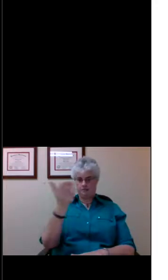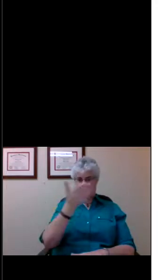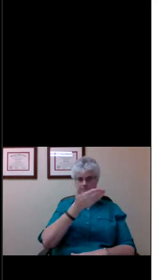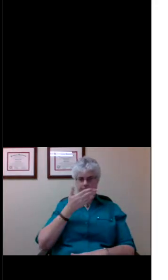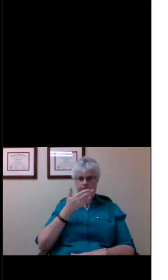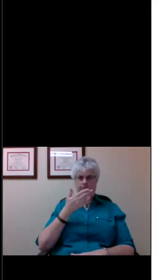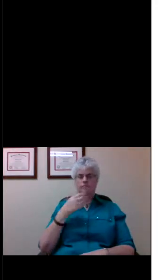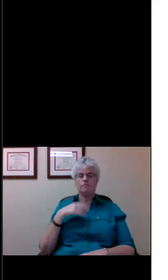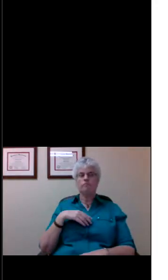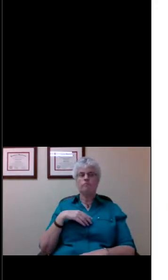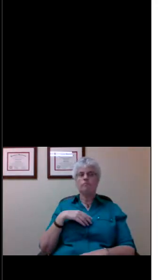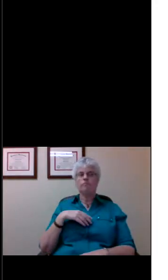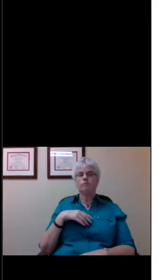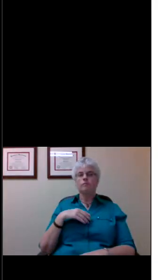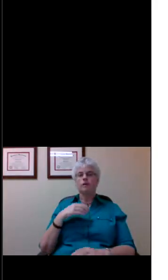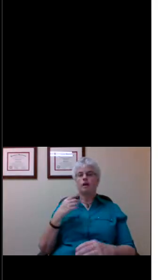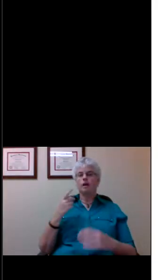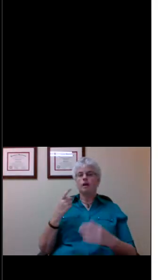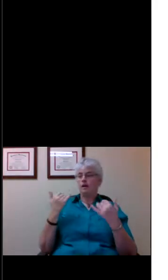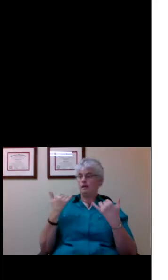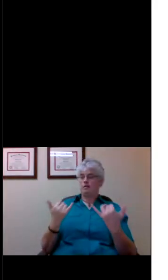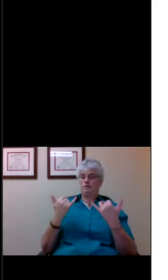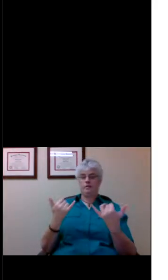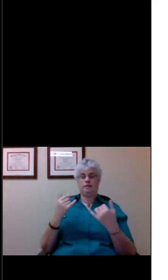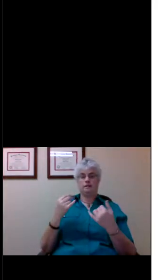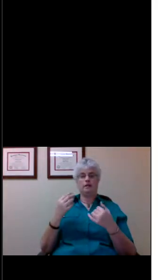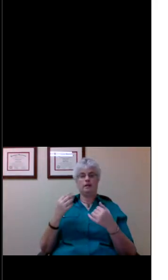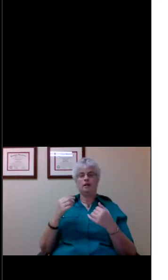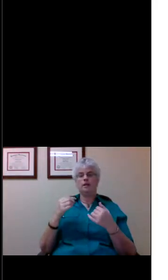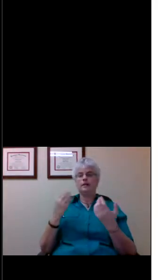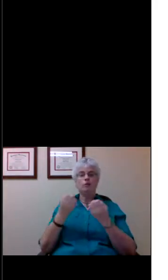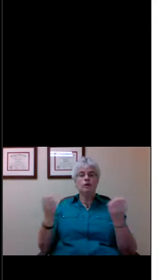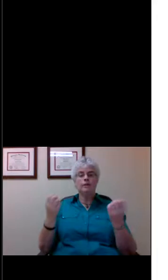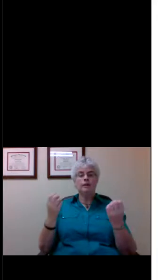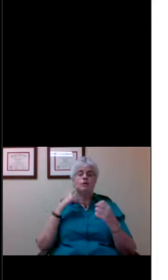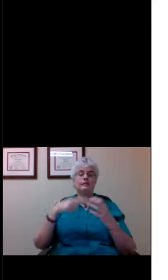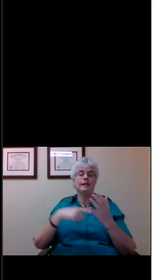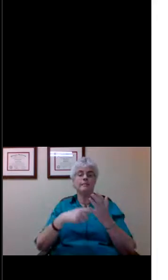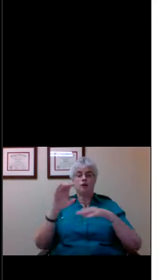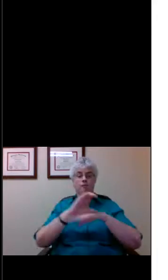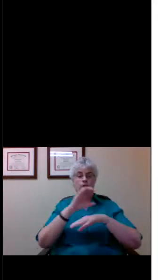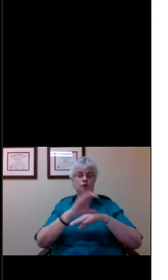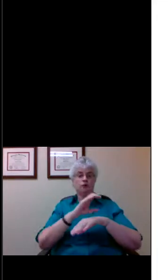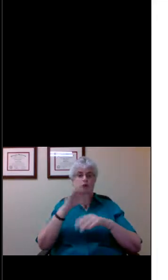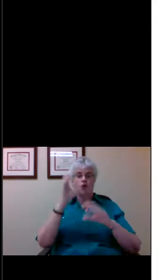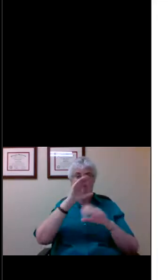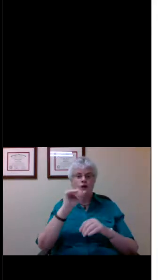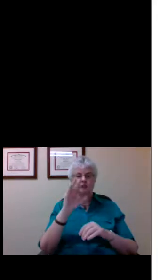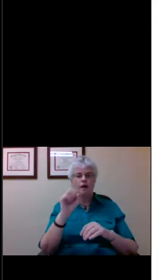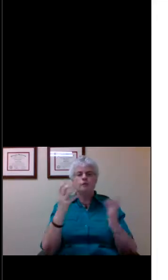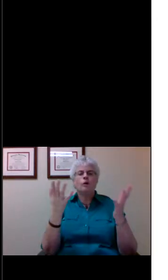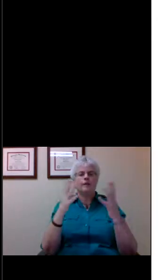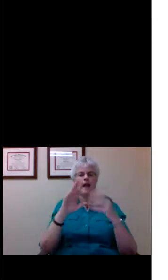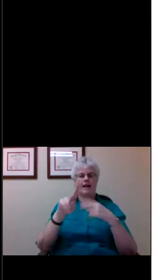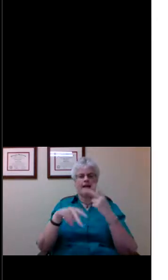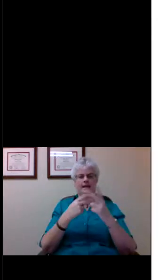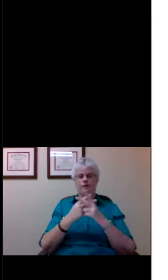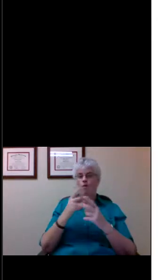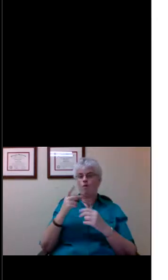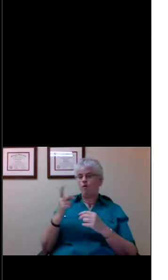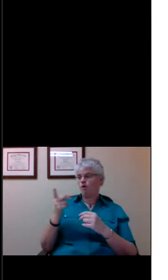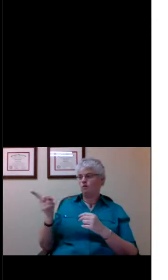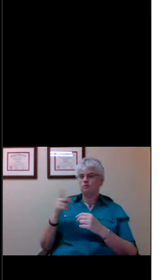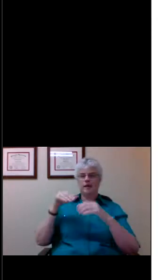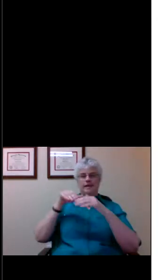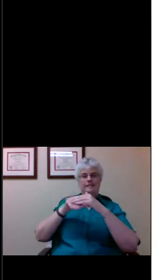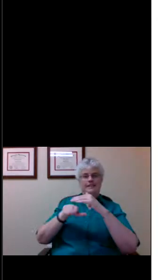staffing, the equipment. We looked at, you know, what type of equipment they had,